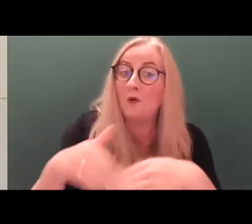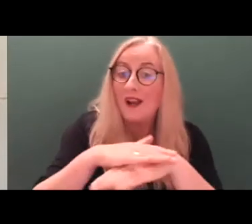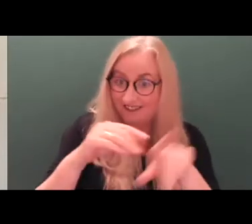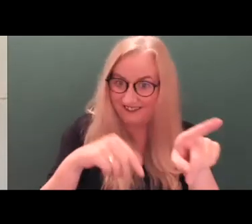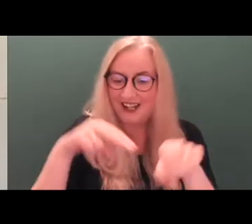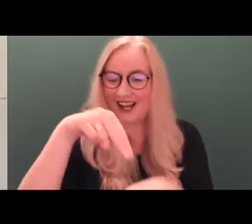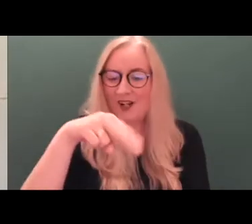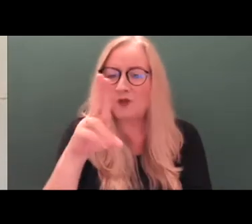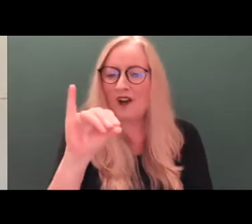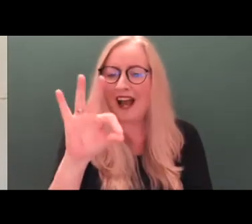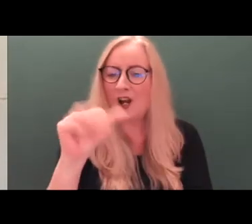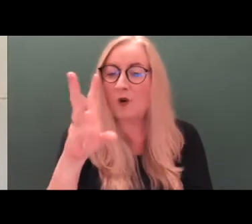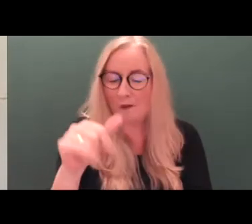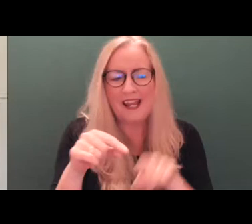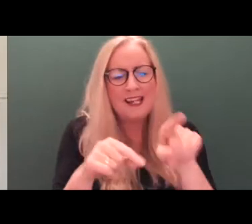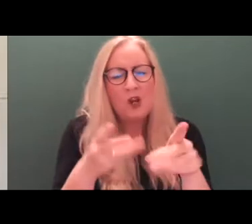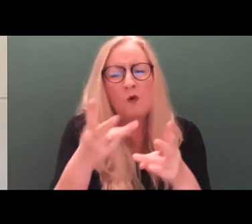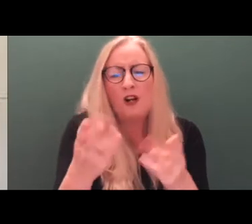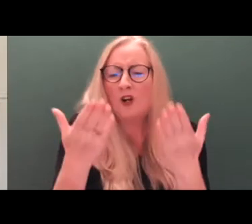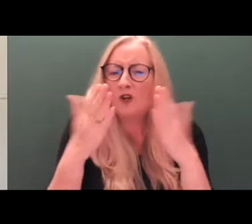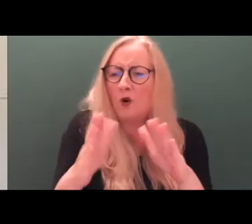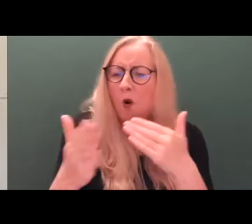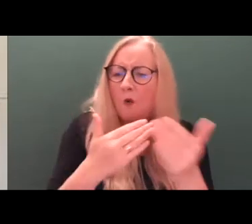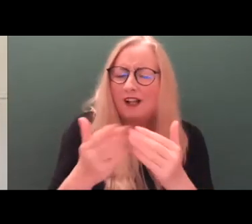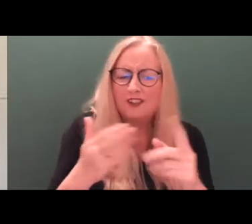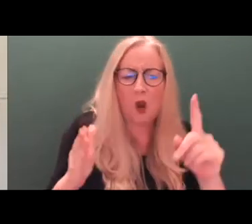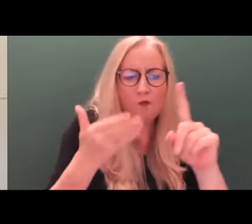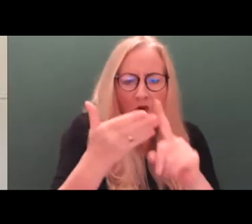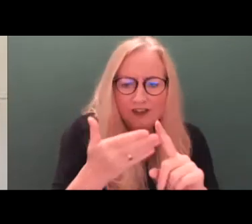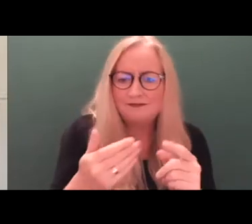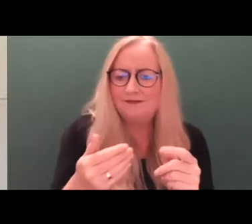Alberto will provide insight into the approaches taken by south American